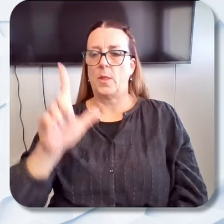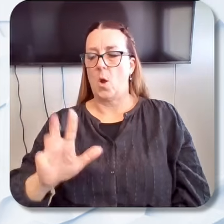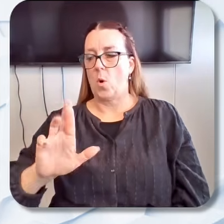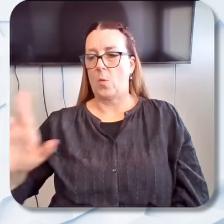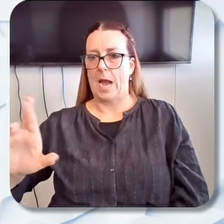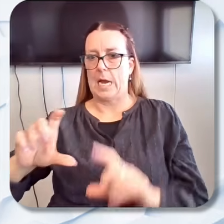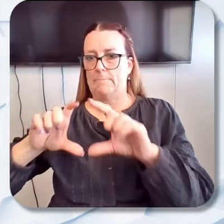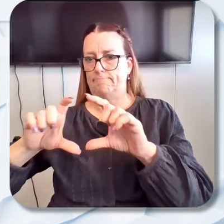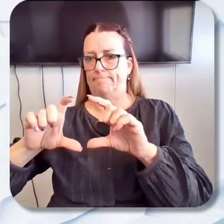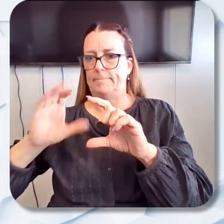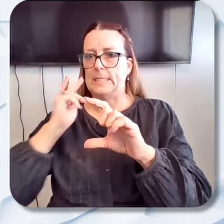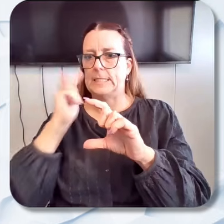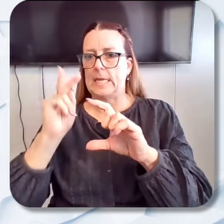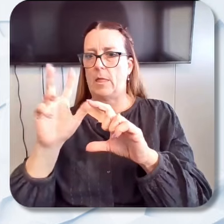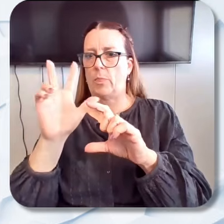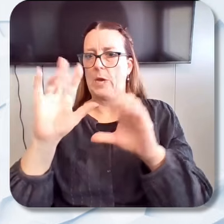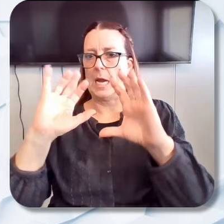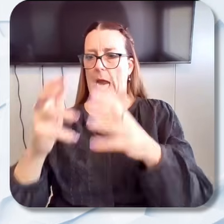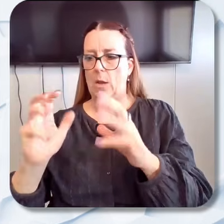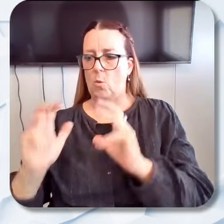Here you can see in the 3 categories that we're looking to collect.